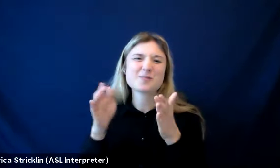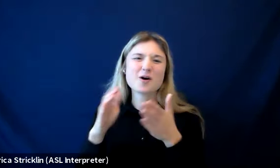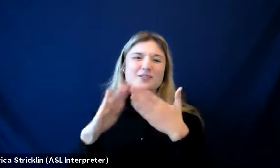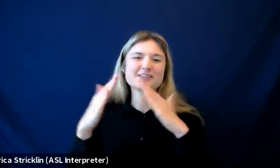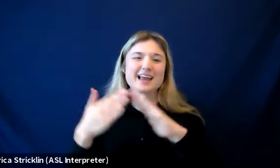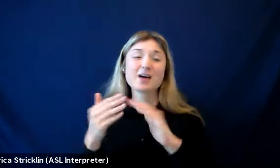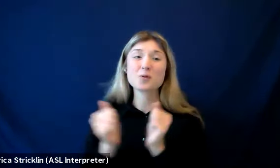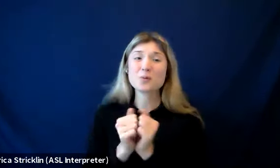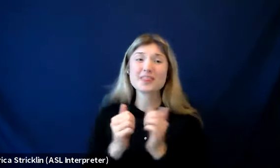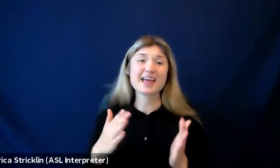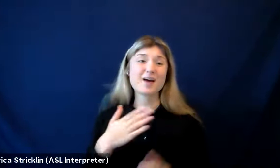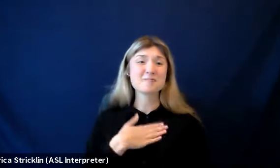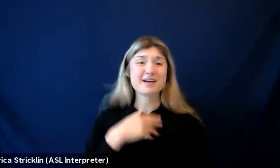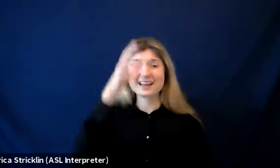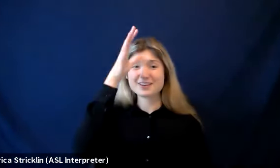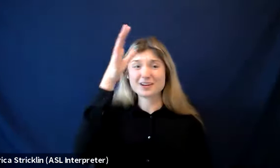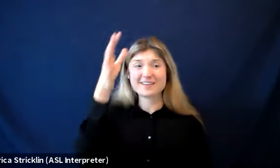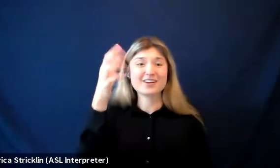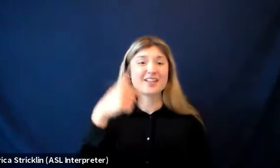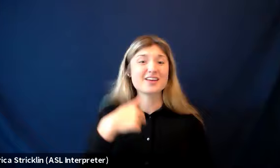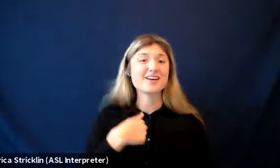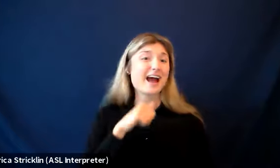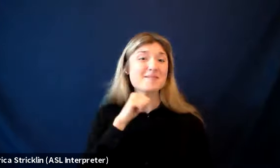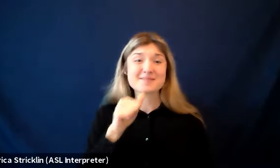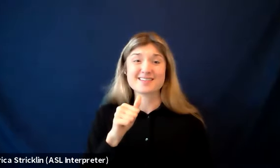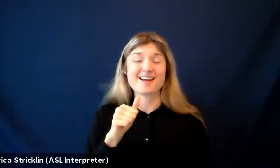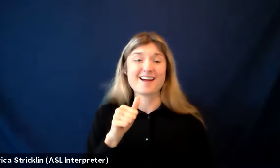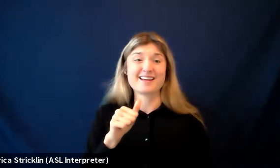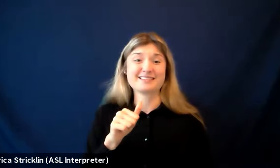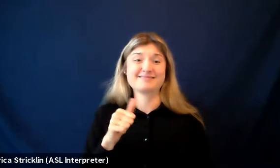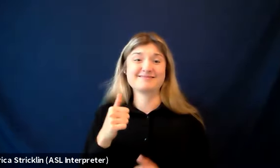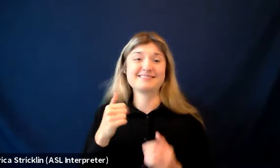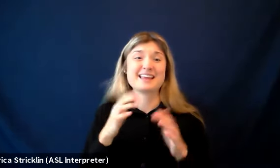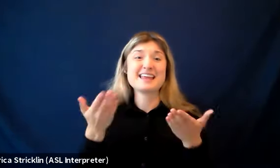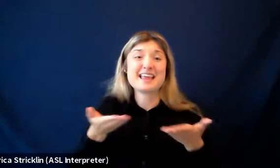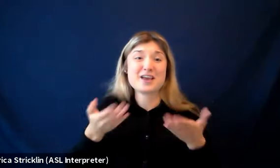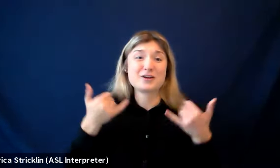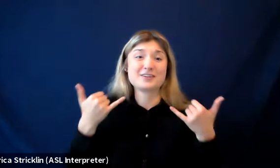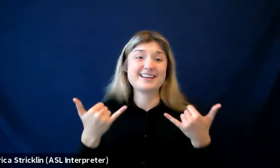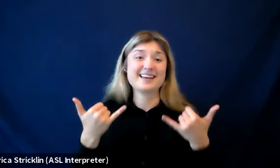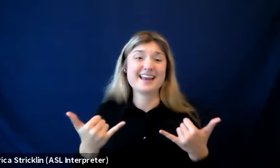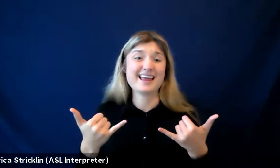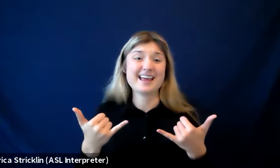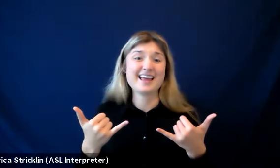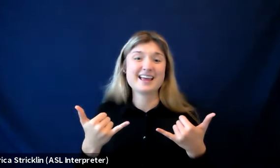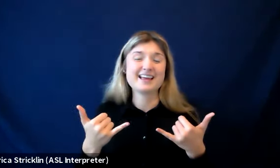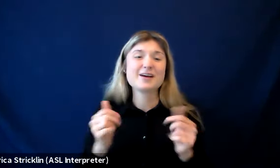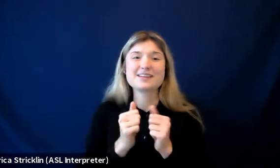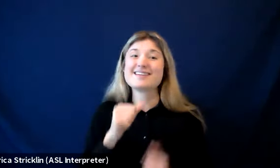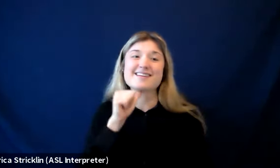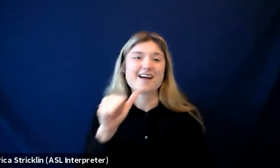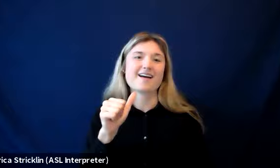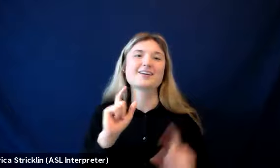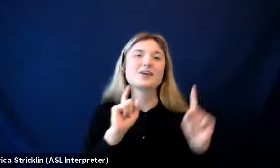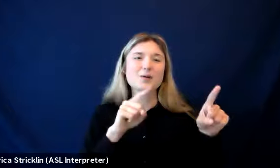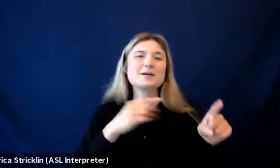Without him, I probably wouldn't be where I am today. I wasn't a little where I would be without attending my dream school but as my mother and father.